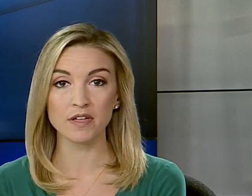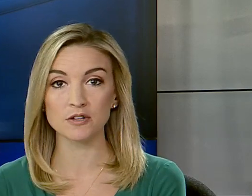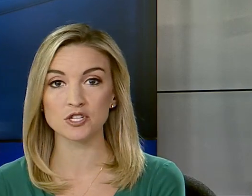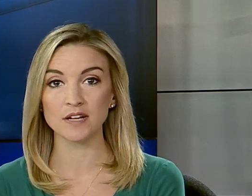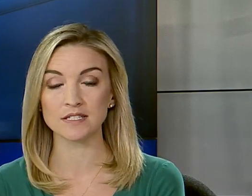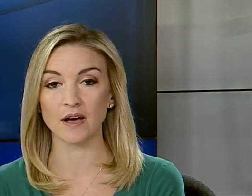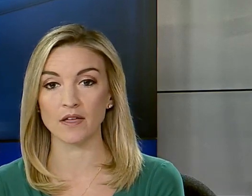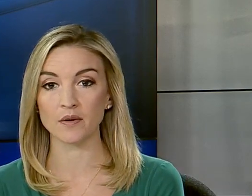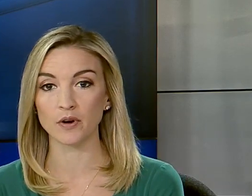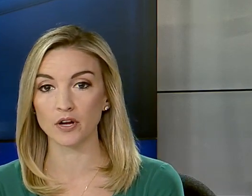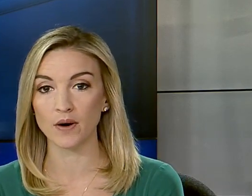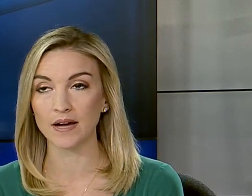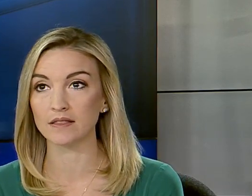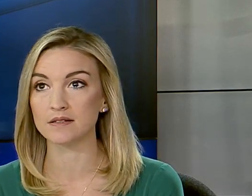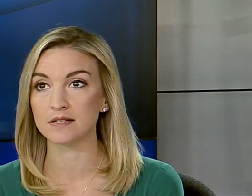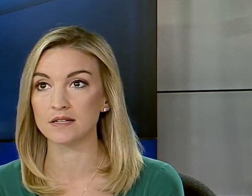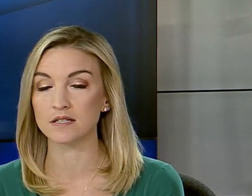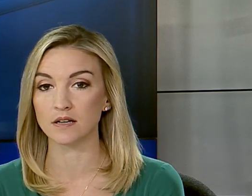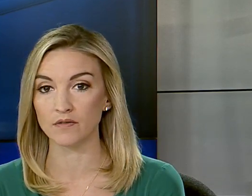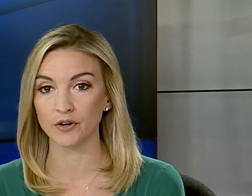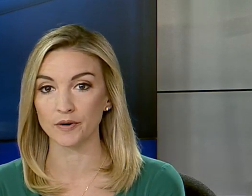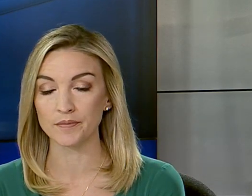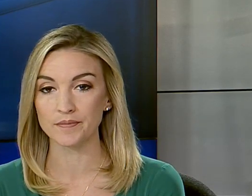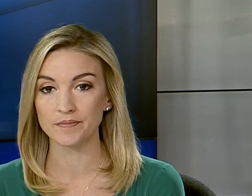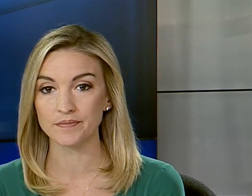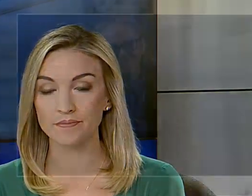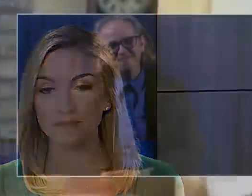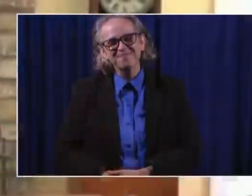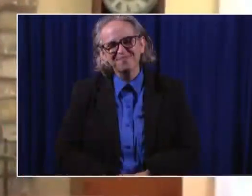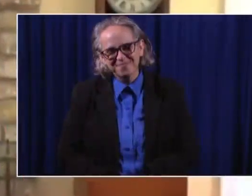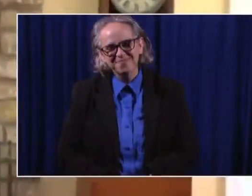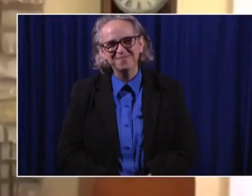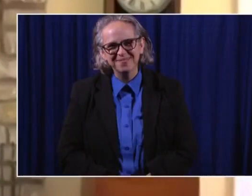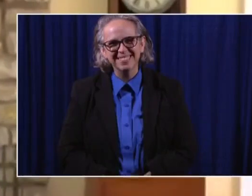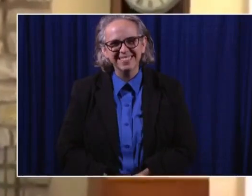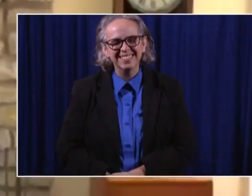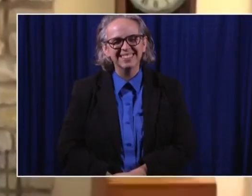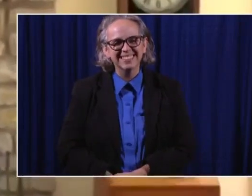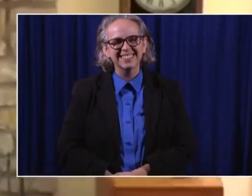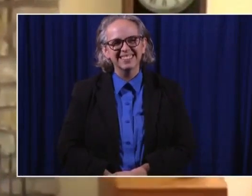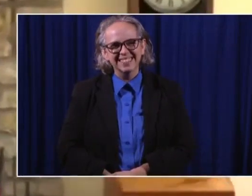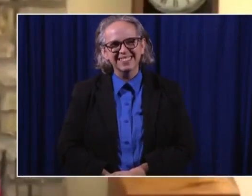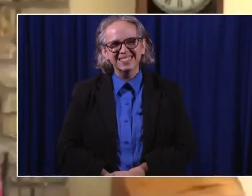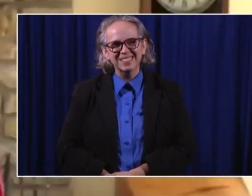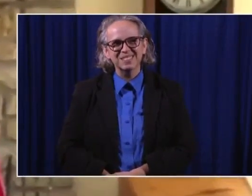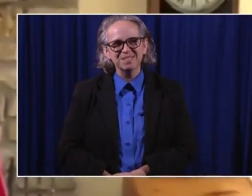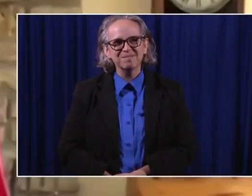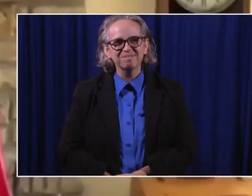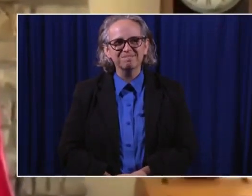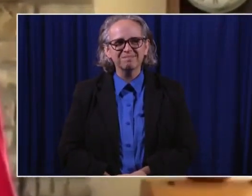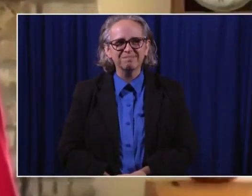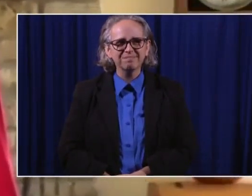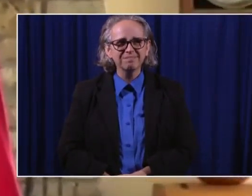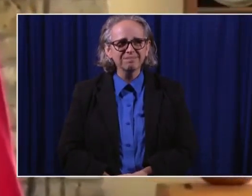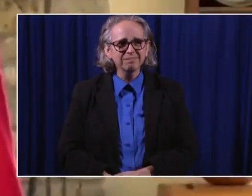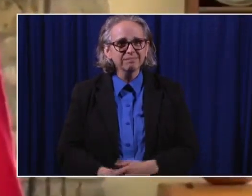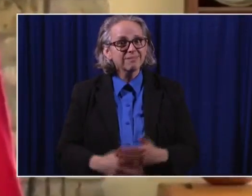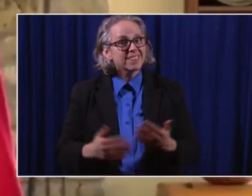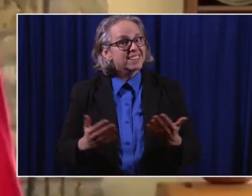WE ARE BREAKING IN FOR GOVERNOR DEWINS RE-THINK ON THE CORONAVIRUS, WHAT'S BECAUSE.